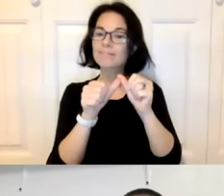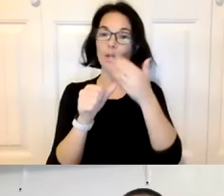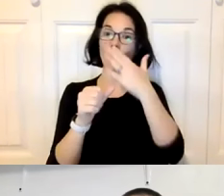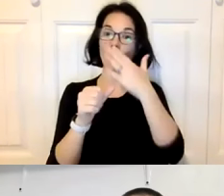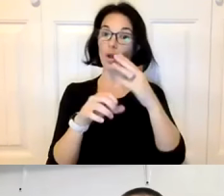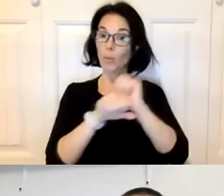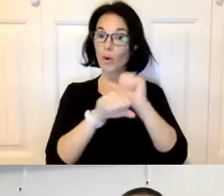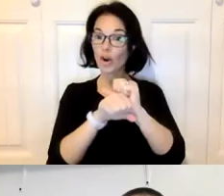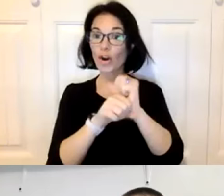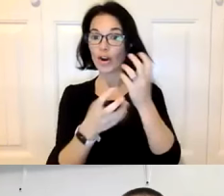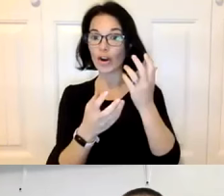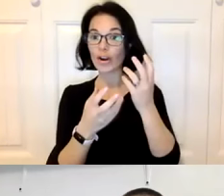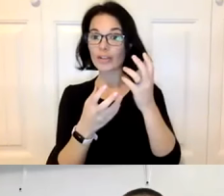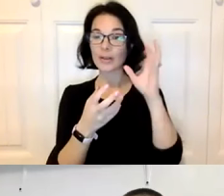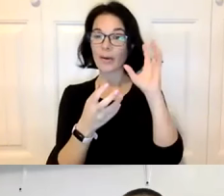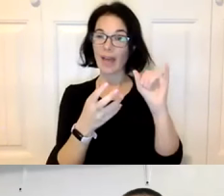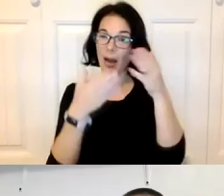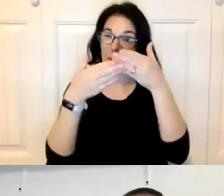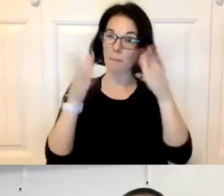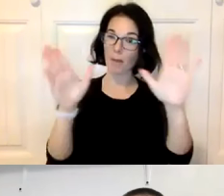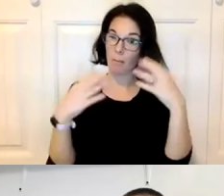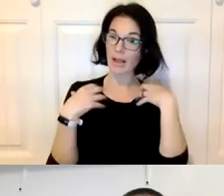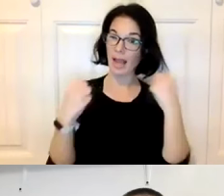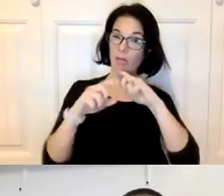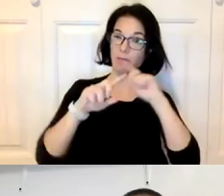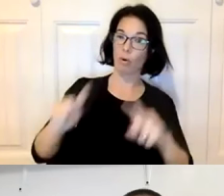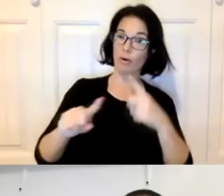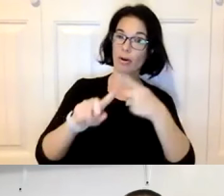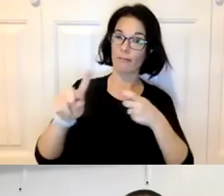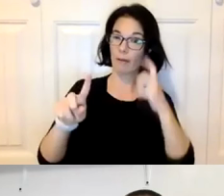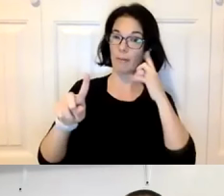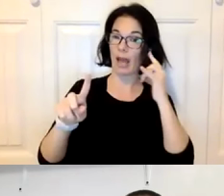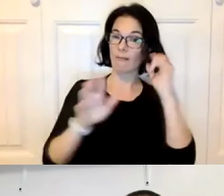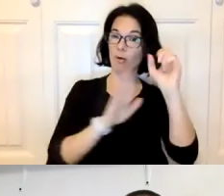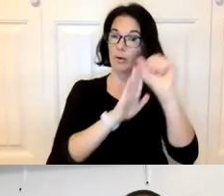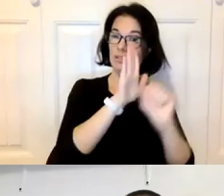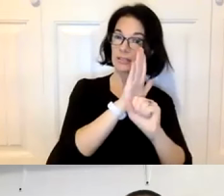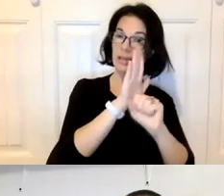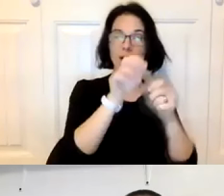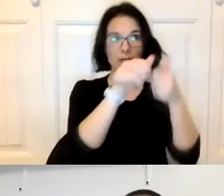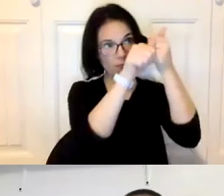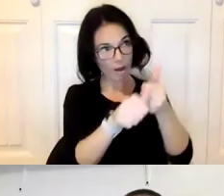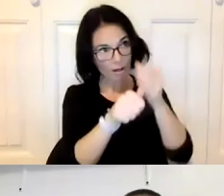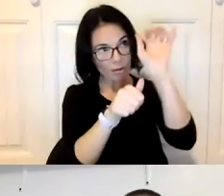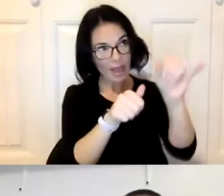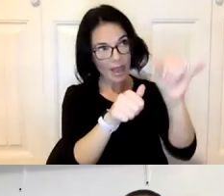Public Health Order put out by the state of California, and the county guidelines.